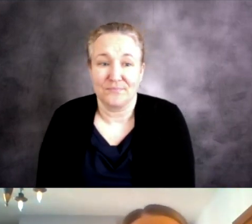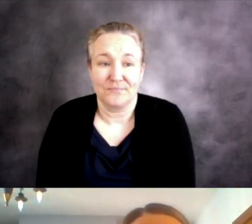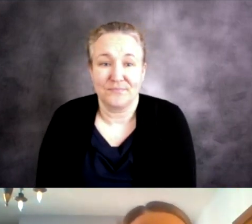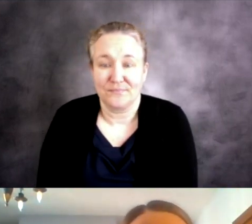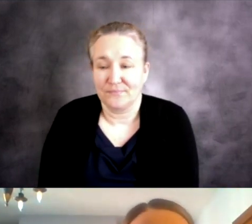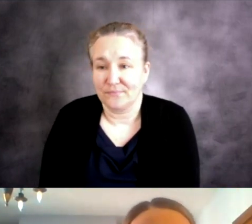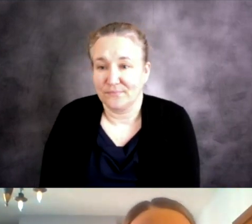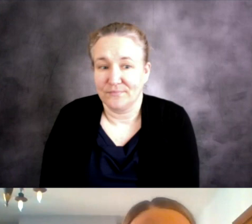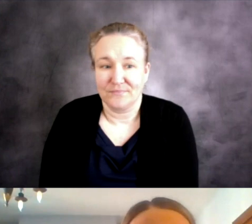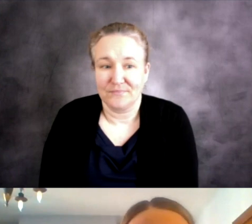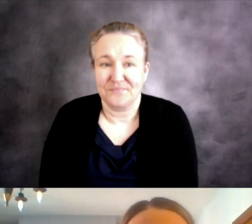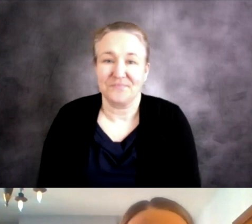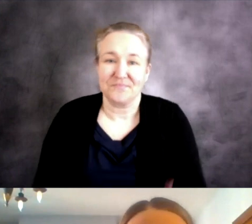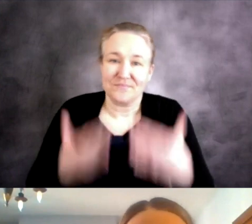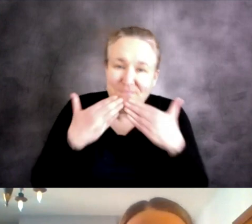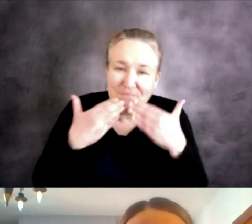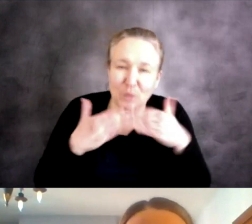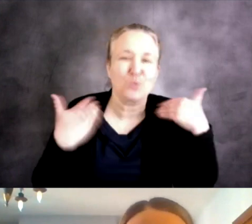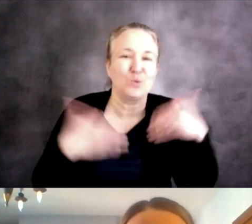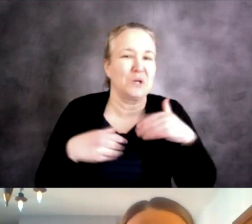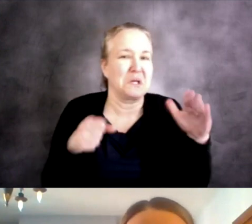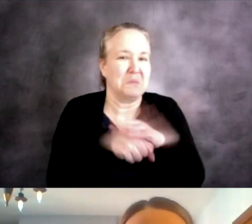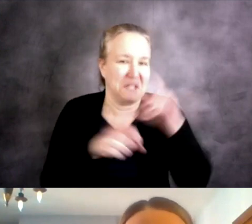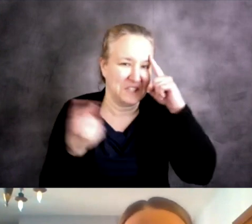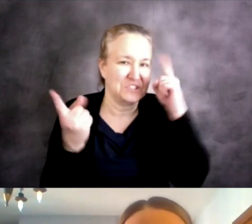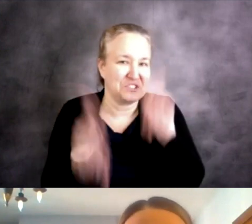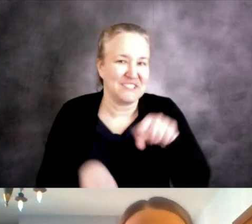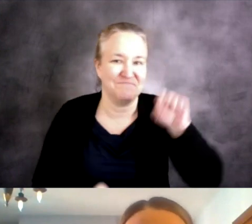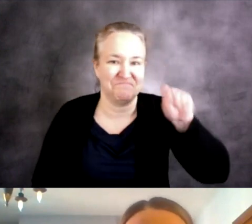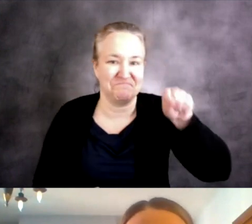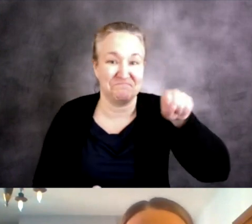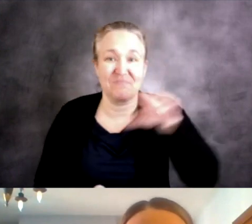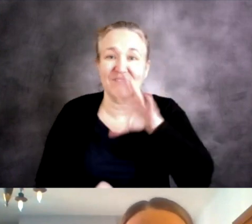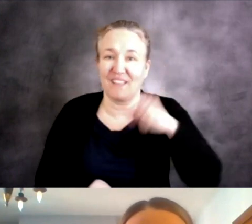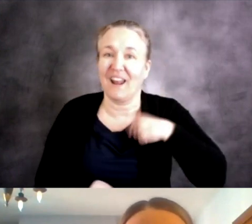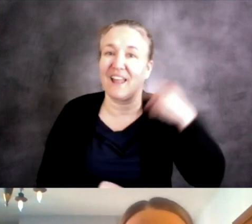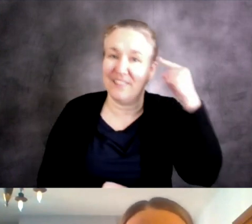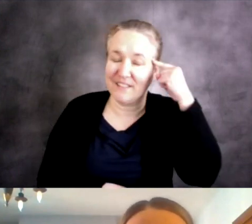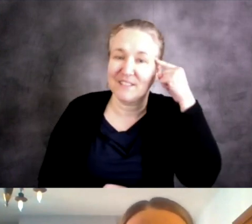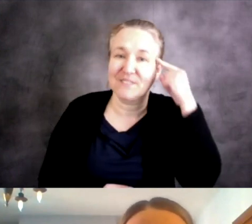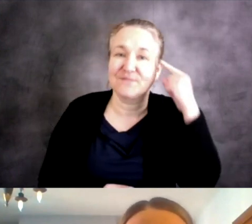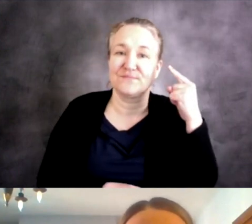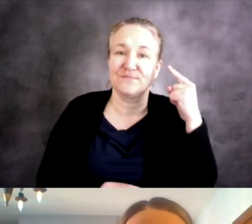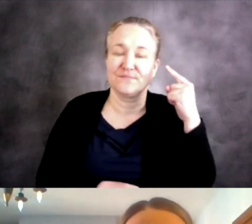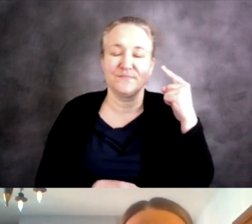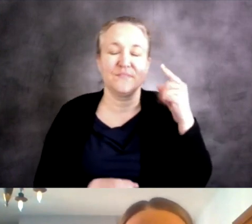Thank you Tawny. I completely agree with you and I think that… I try to talk to parents about